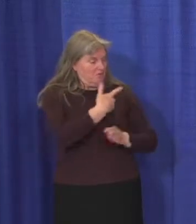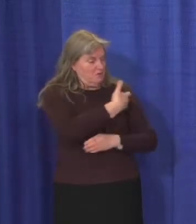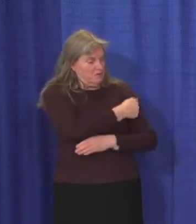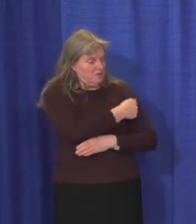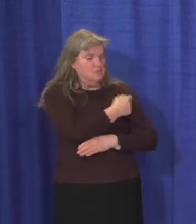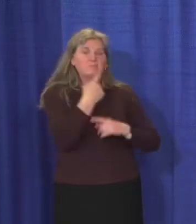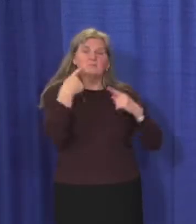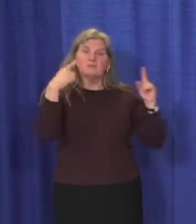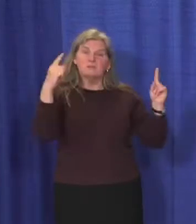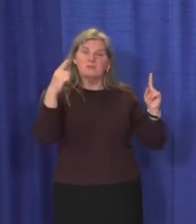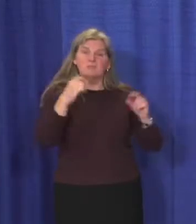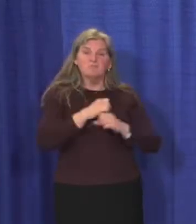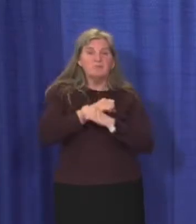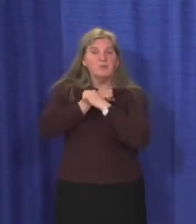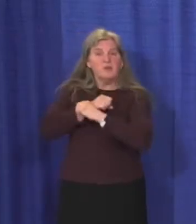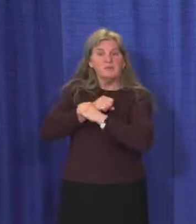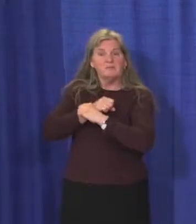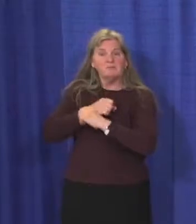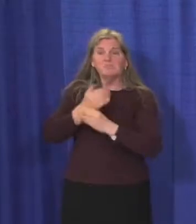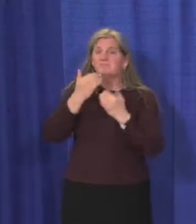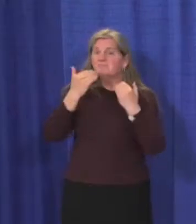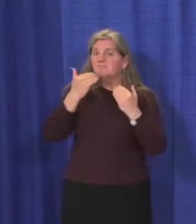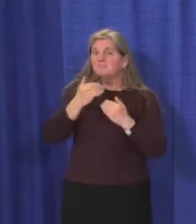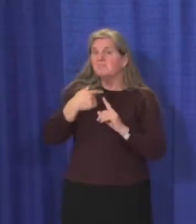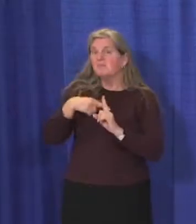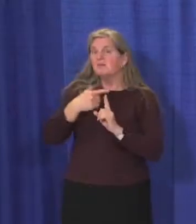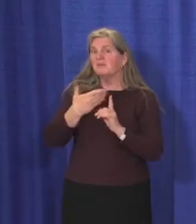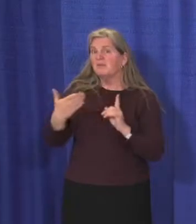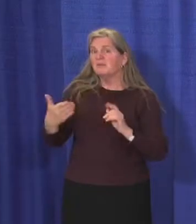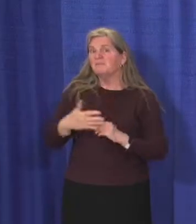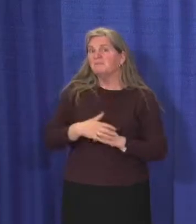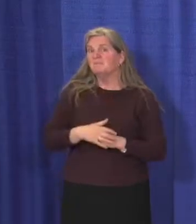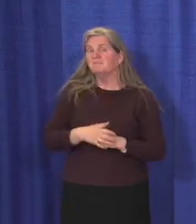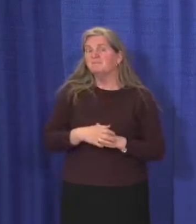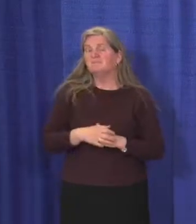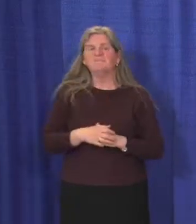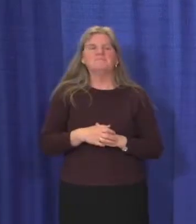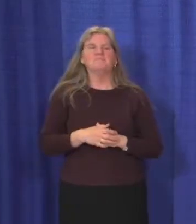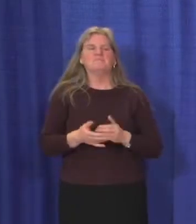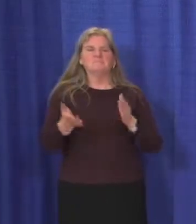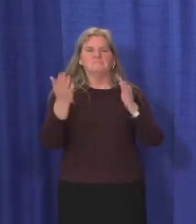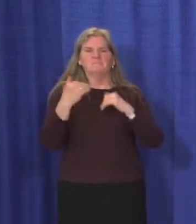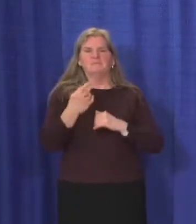that these vaccines work. We will now move to Haley